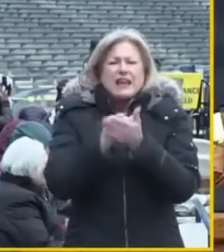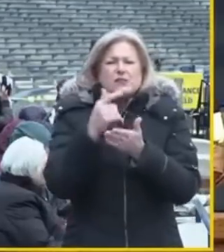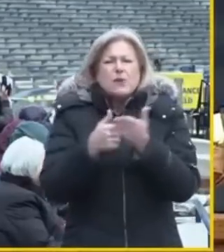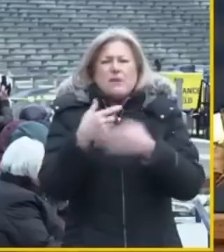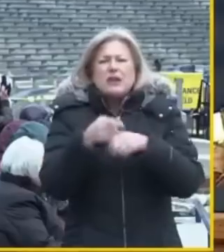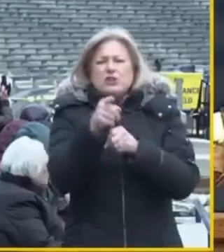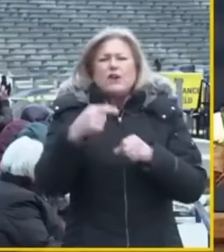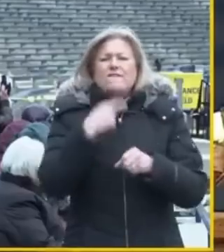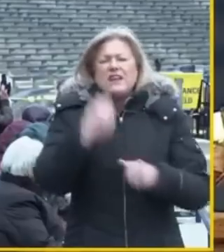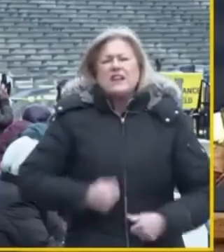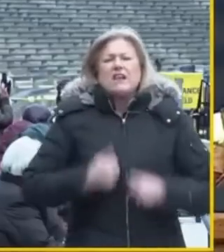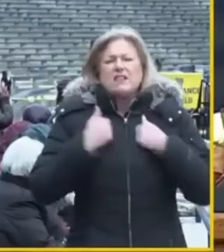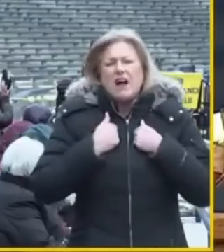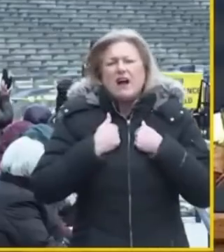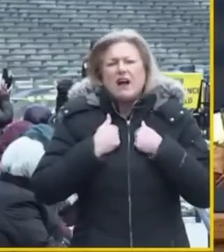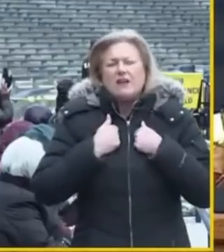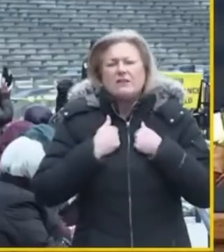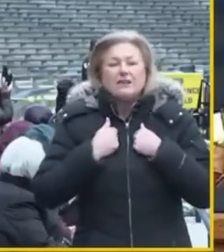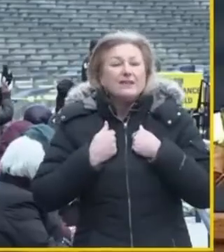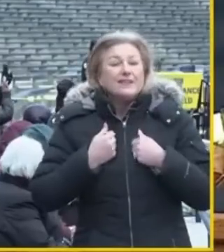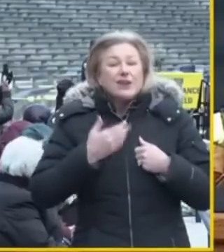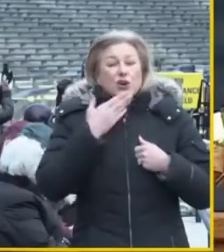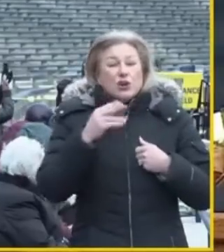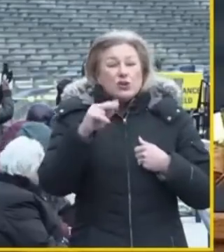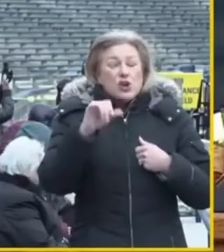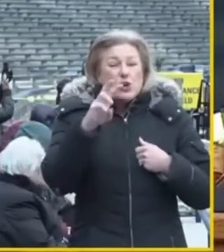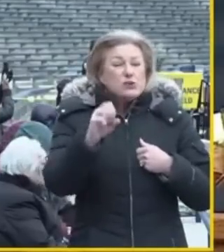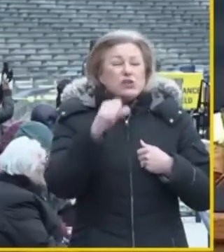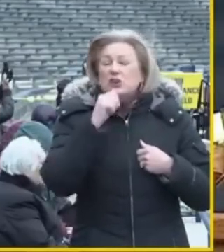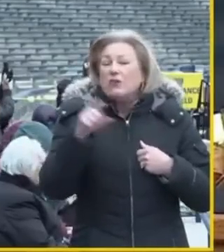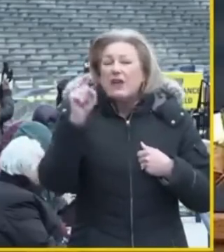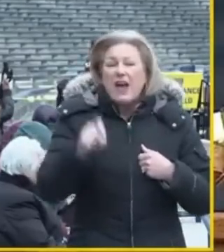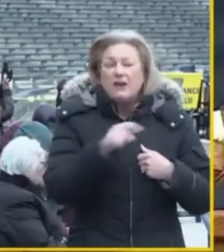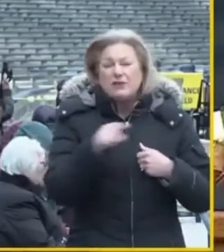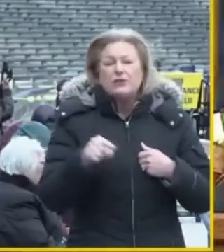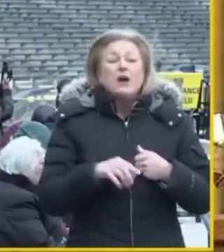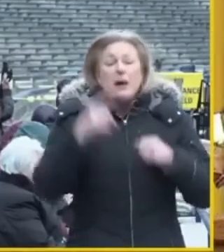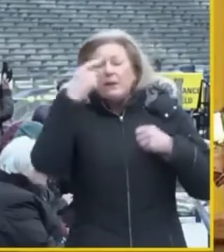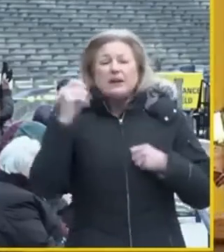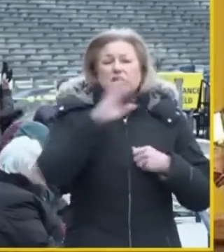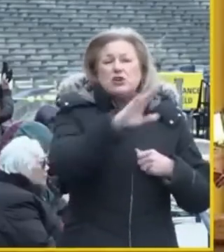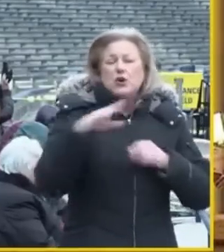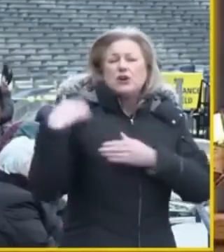And the good news is you don't have to because your generation has been given the gift